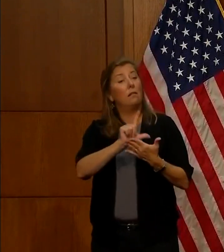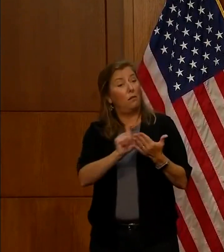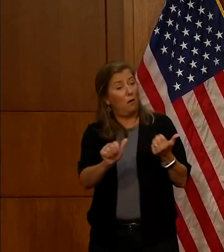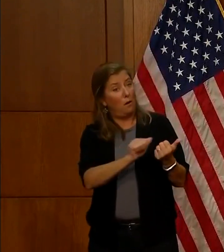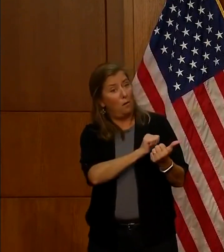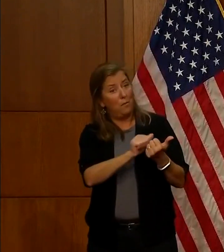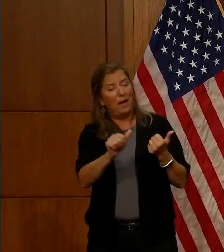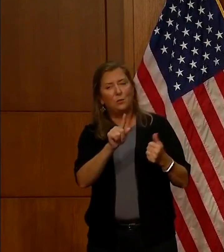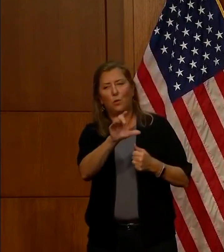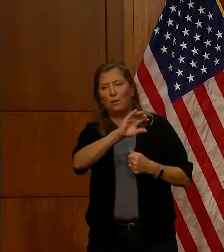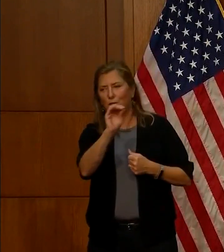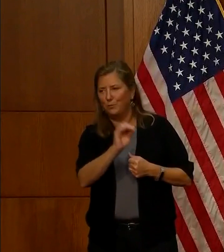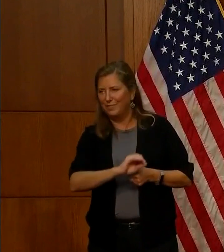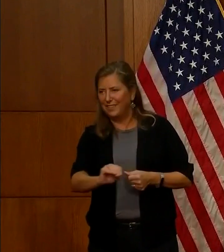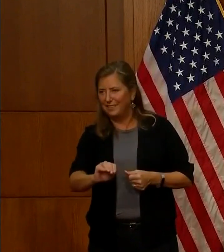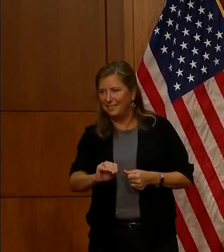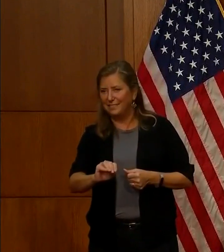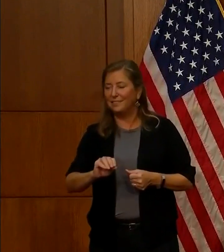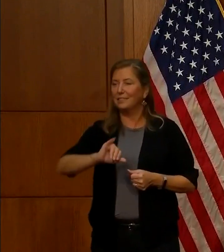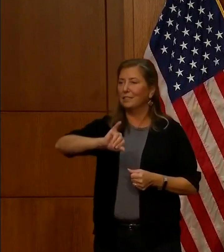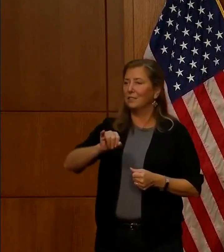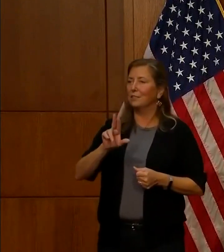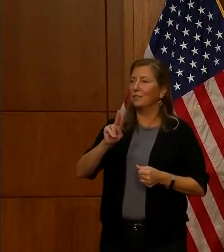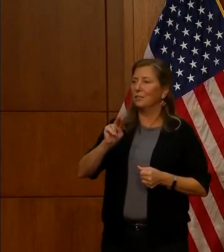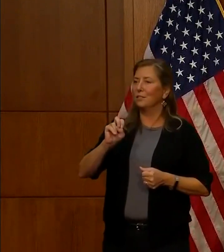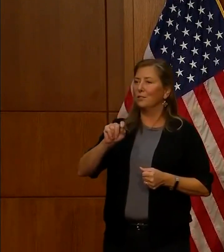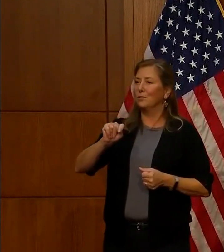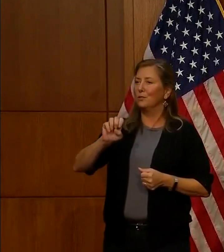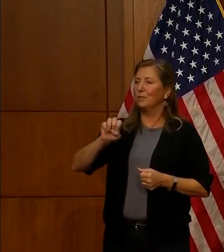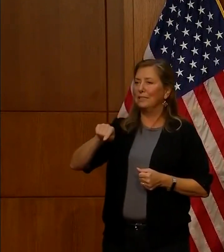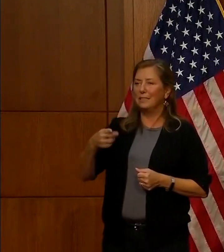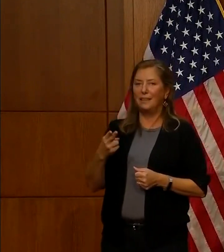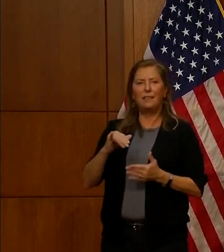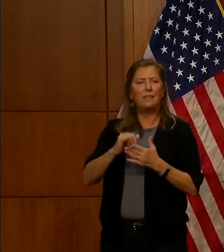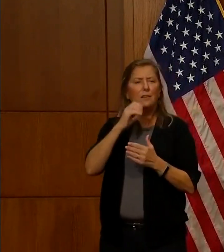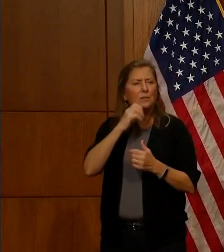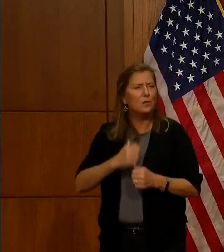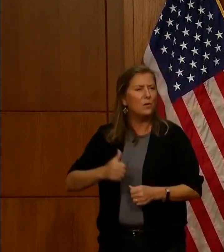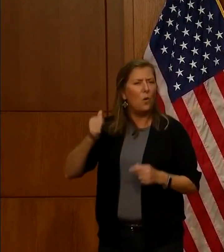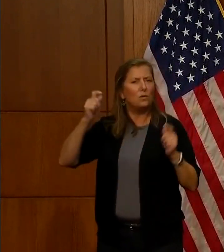PROUD THAT THE LEGISLATION